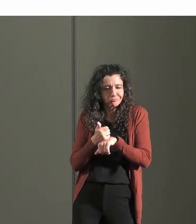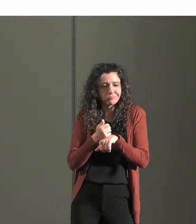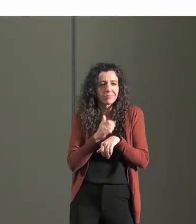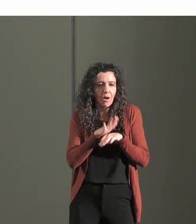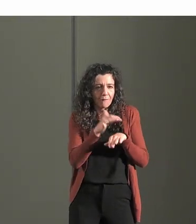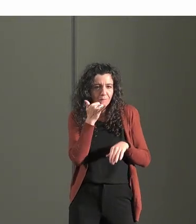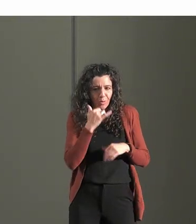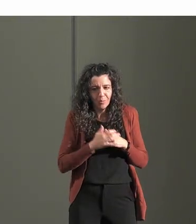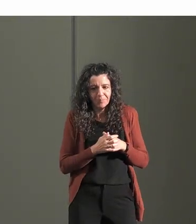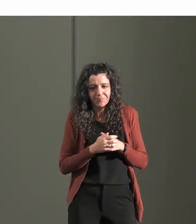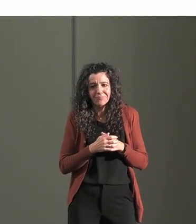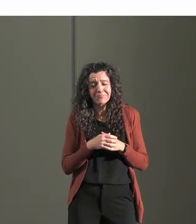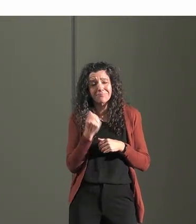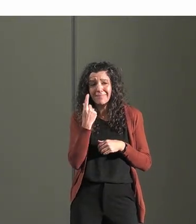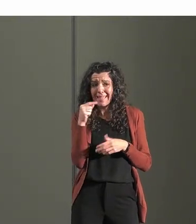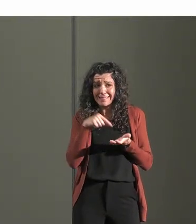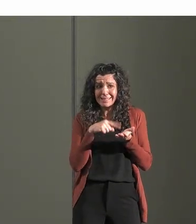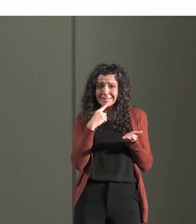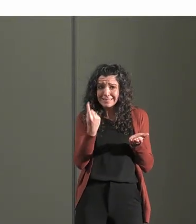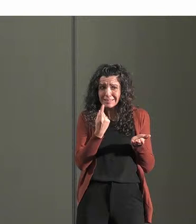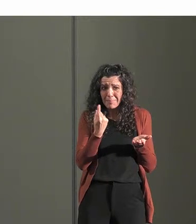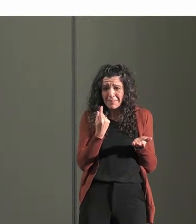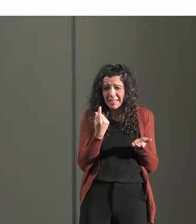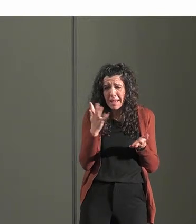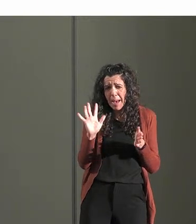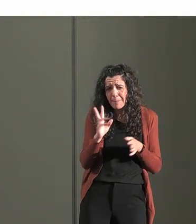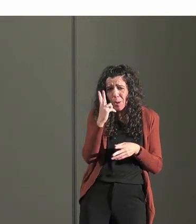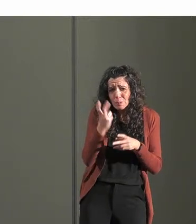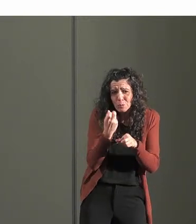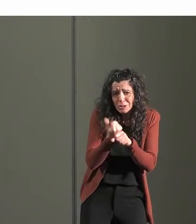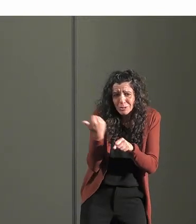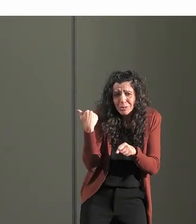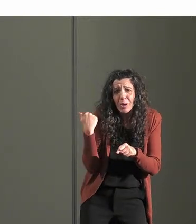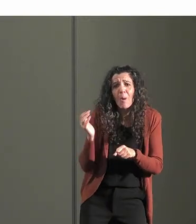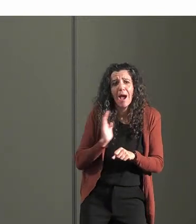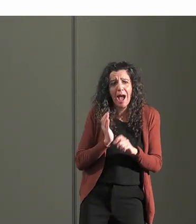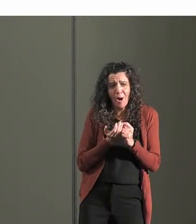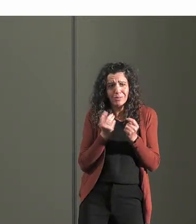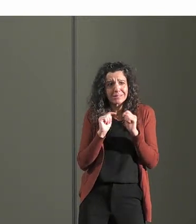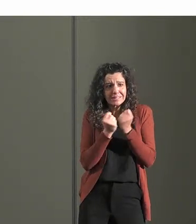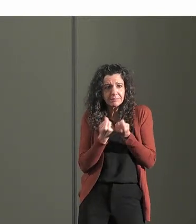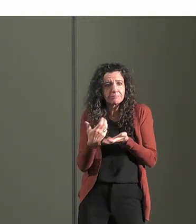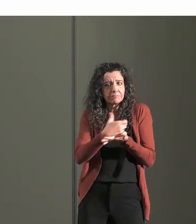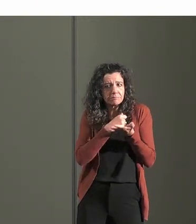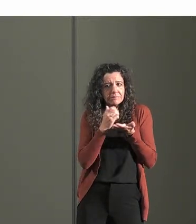within settings. I want to point out, this is something about two years ago our team heard some strong feedback